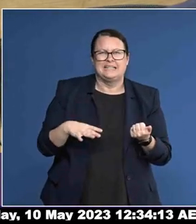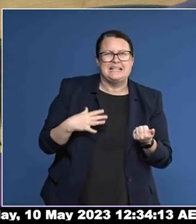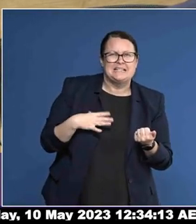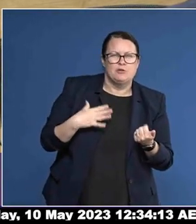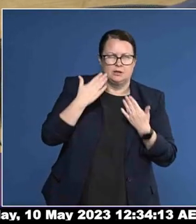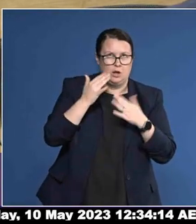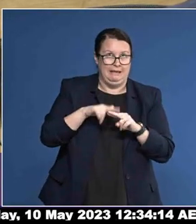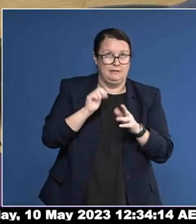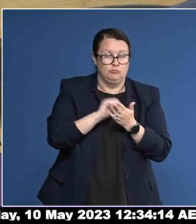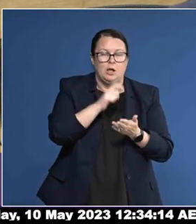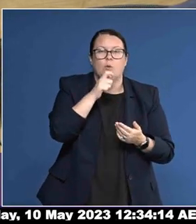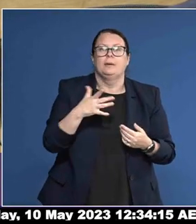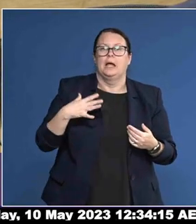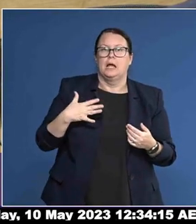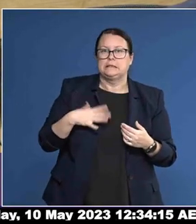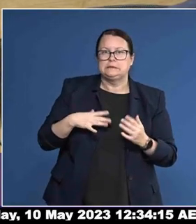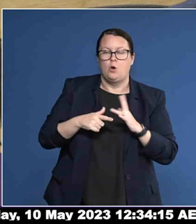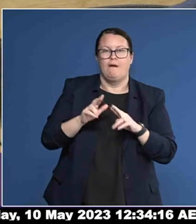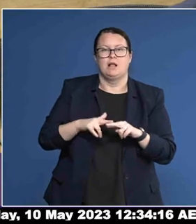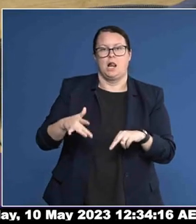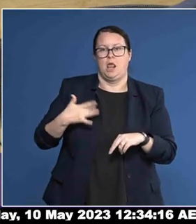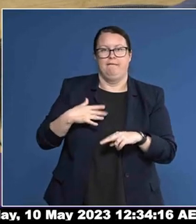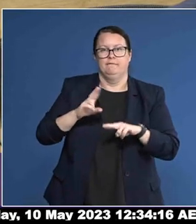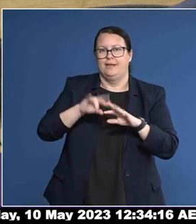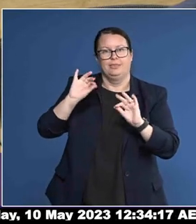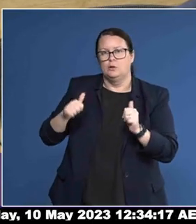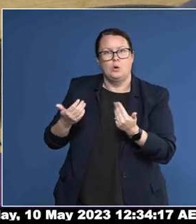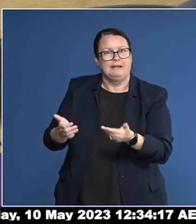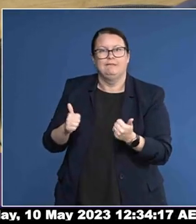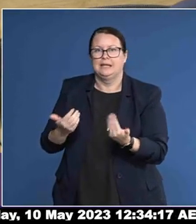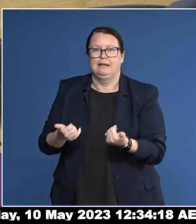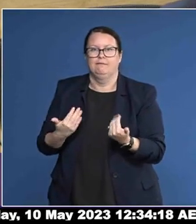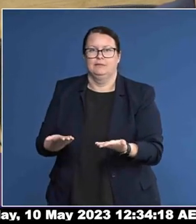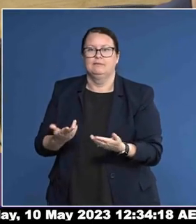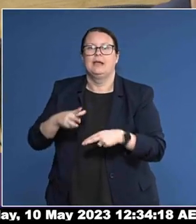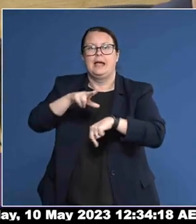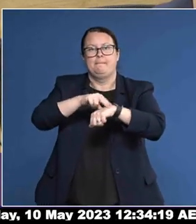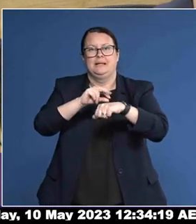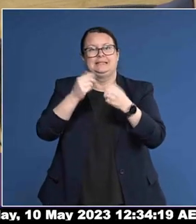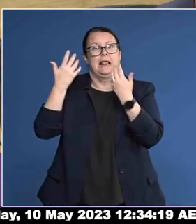'... of life by their father.' And police left at 10 pm. Yes.